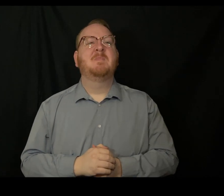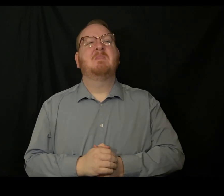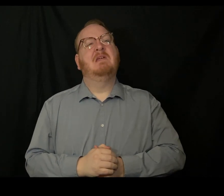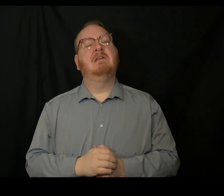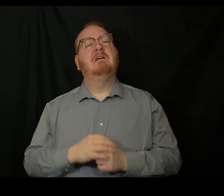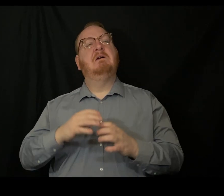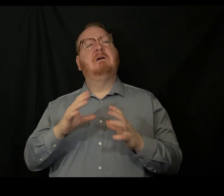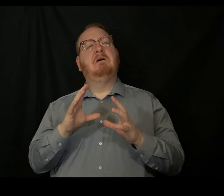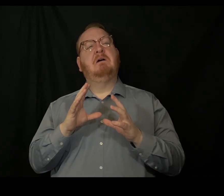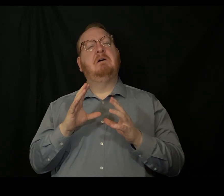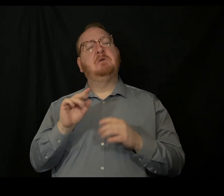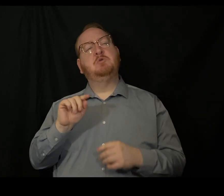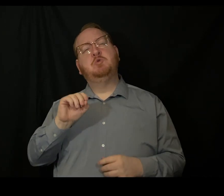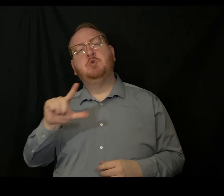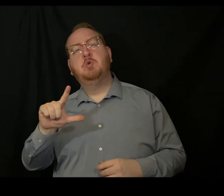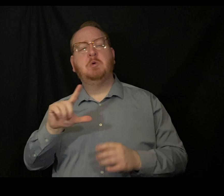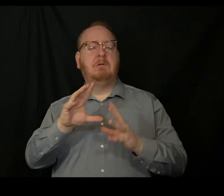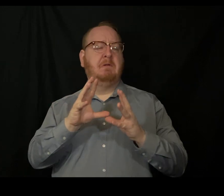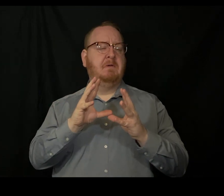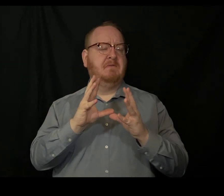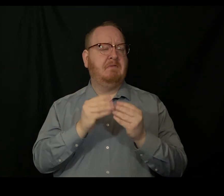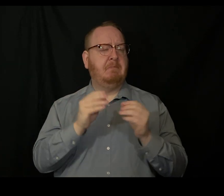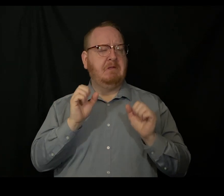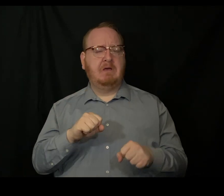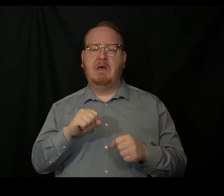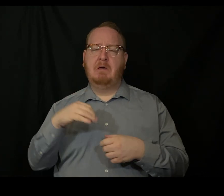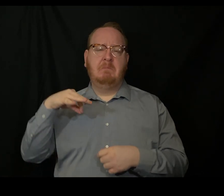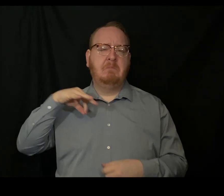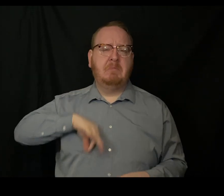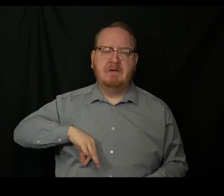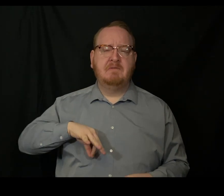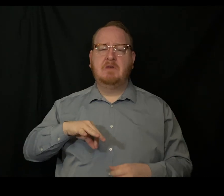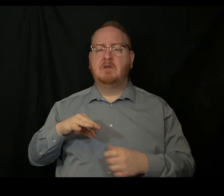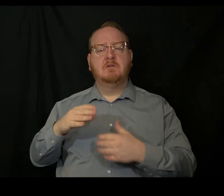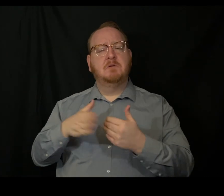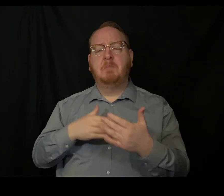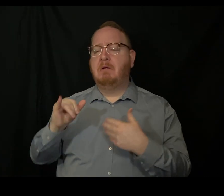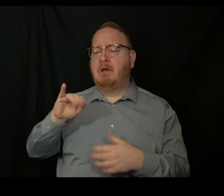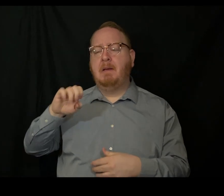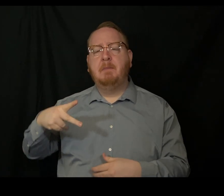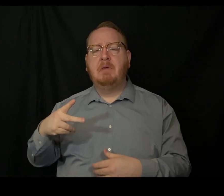a tool and a resource to know every IEP meeting that you're going through, whether it's an annual review, whether it's an